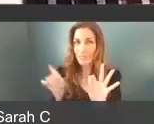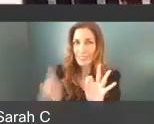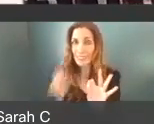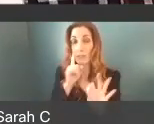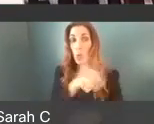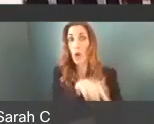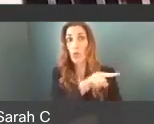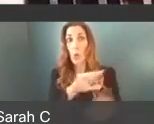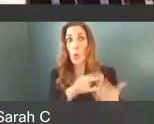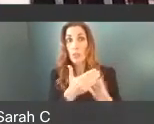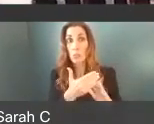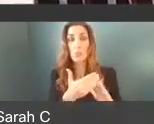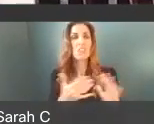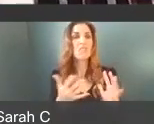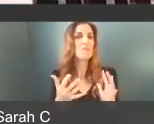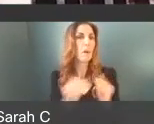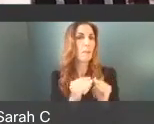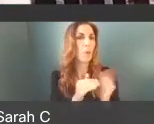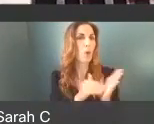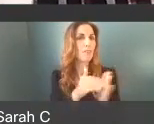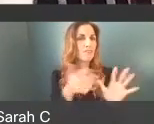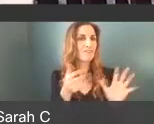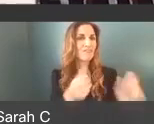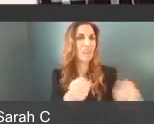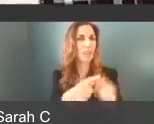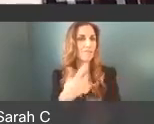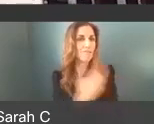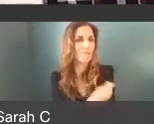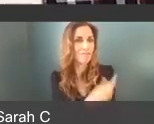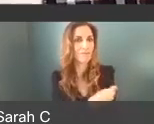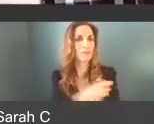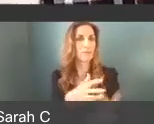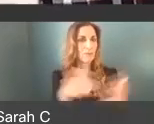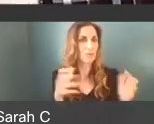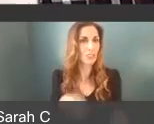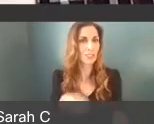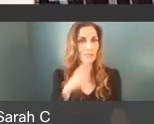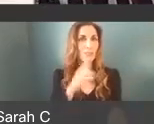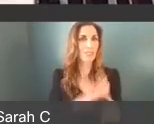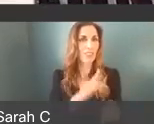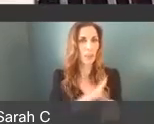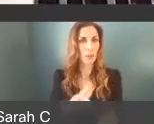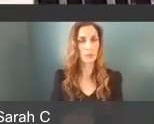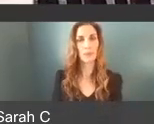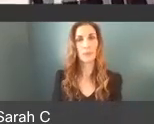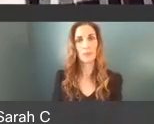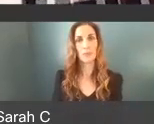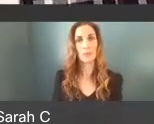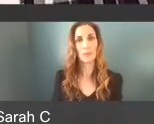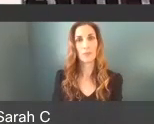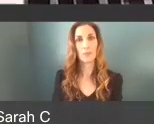quickly as more vaccines become available. To that end, we've made sure that covid testing centers